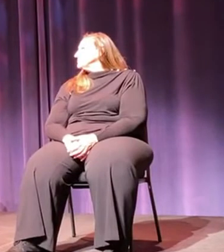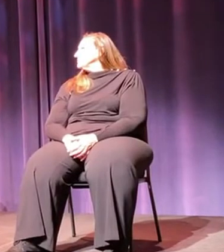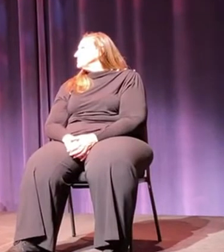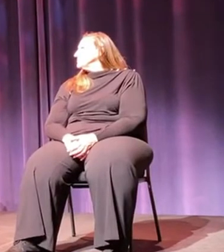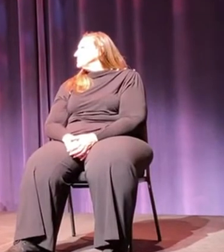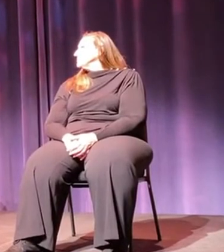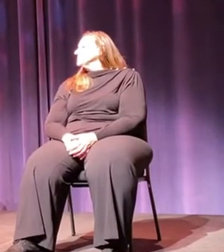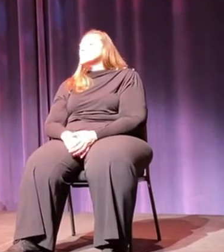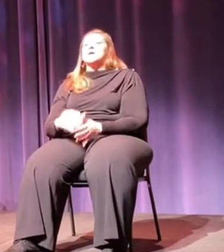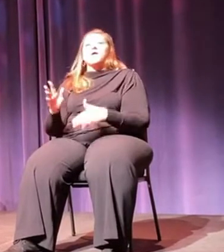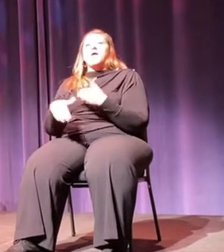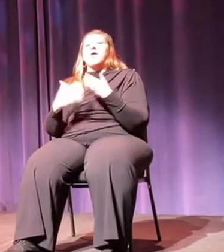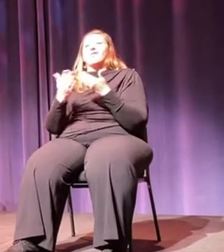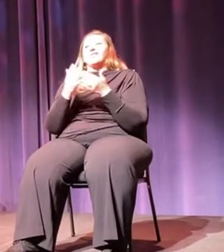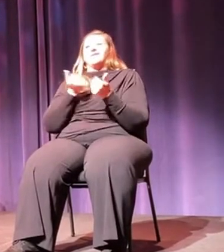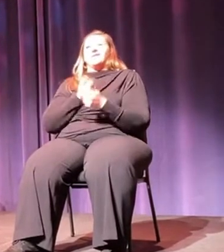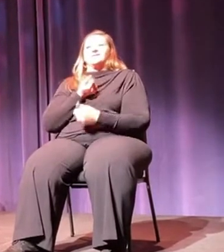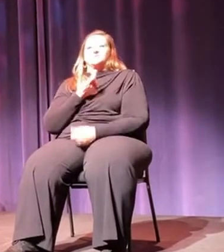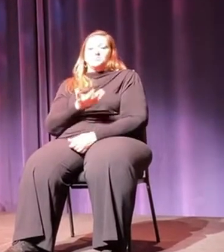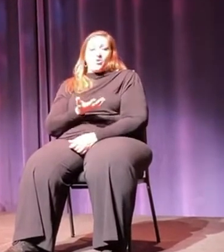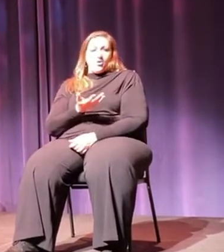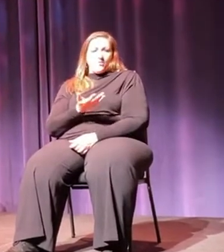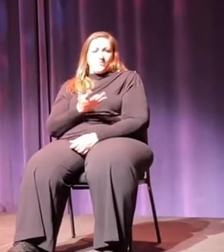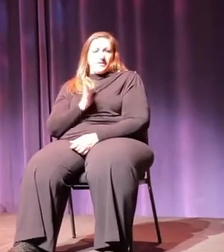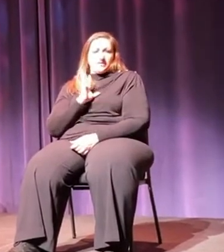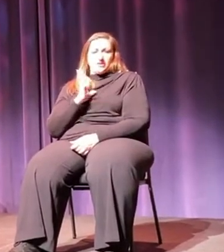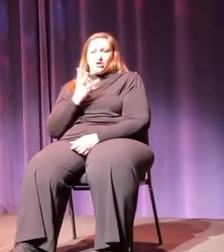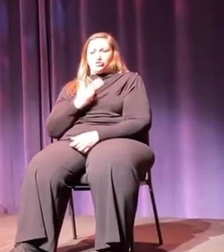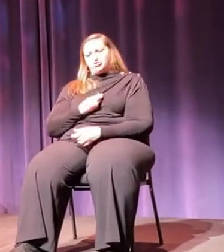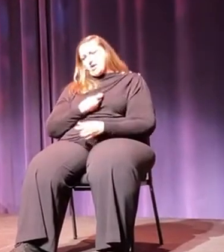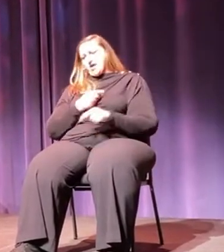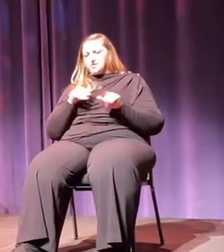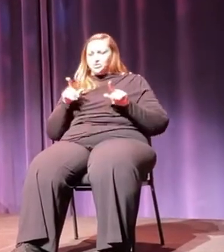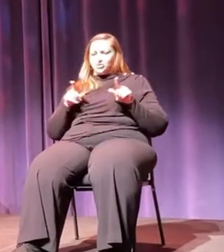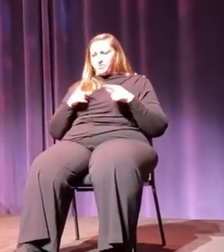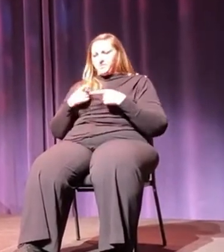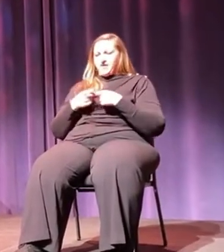This next piece is called Trans Duplex, it's after Jericho Brown.